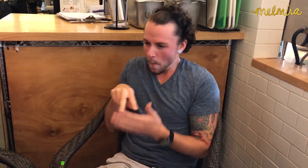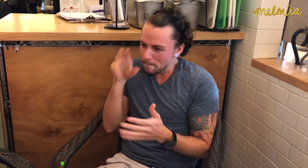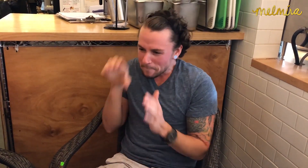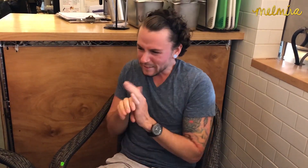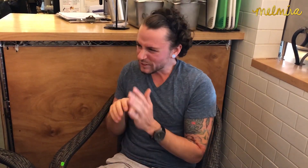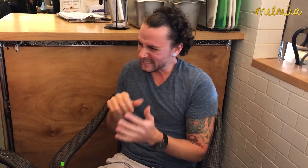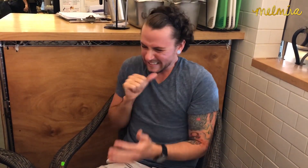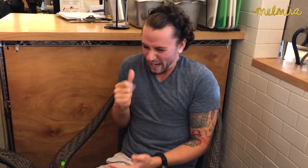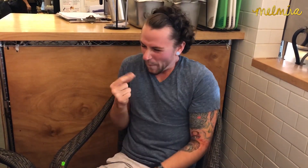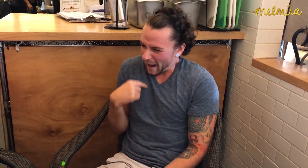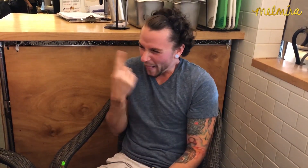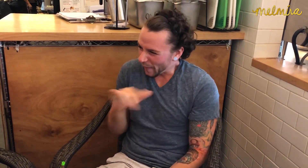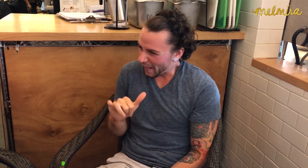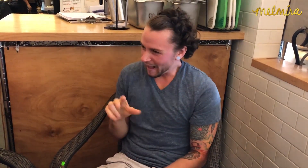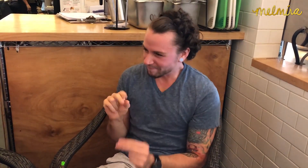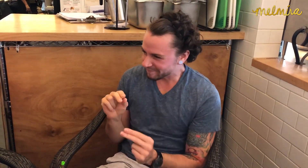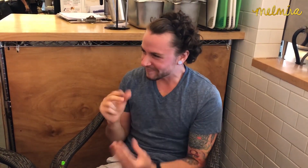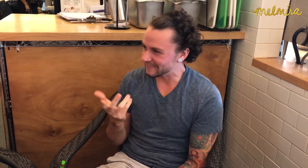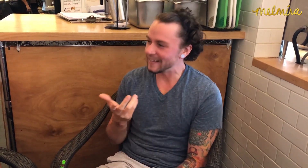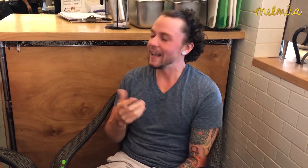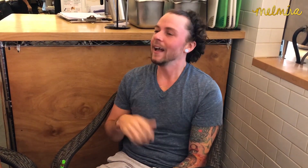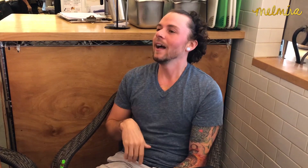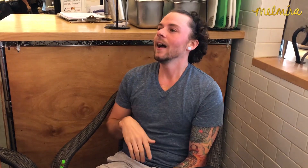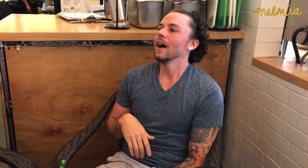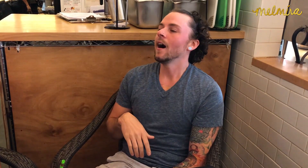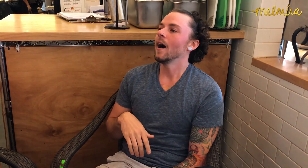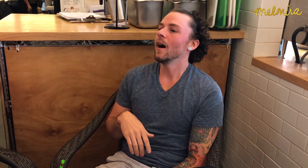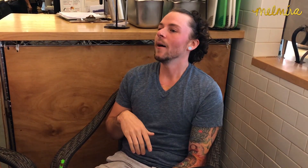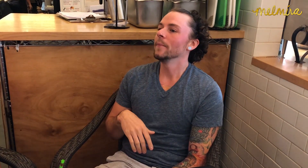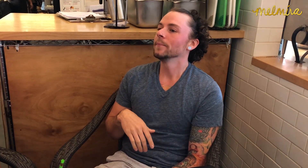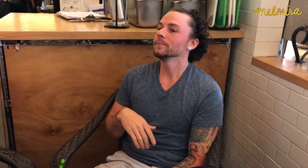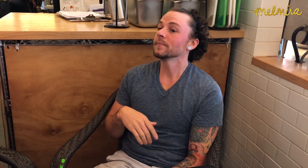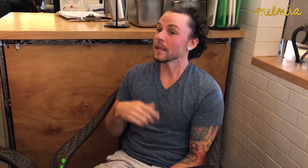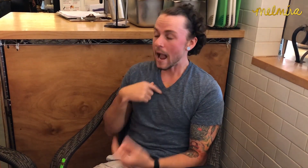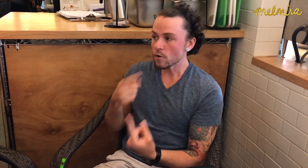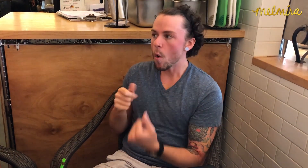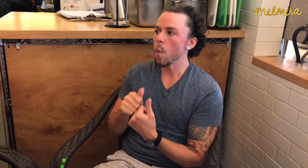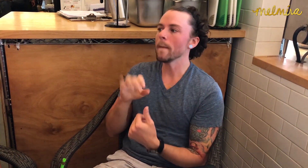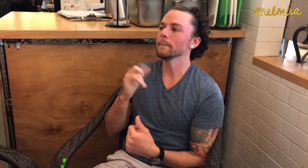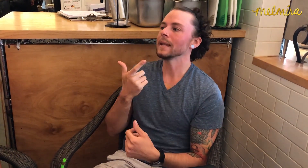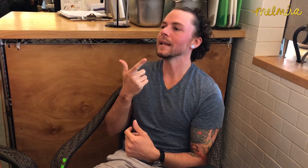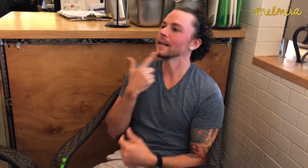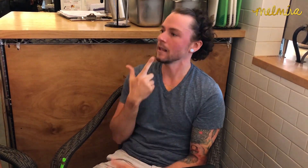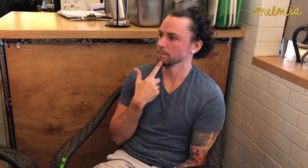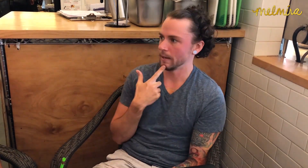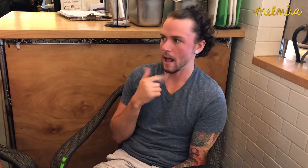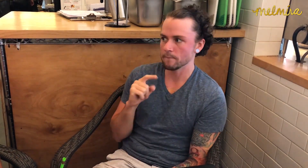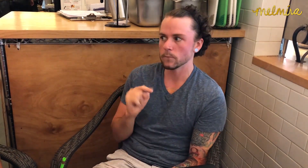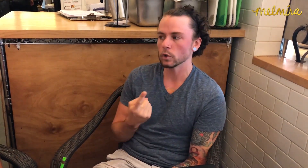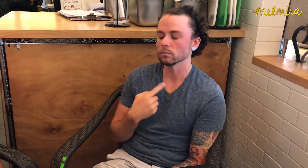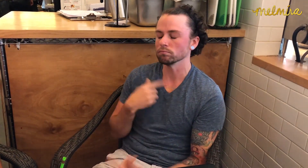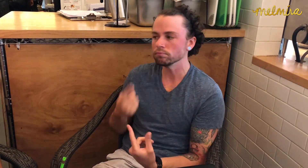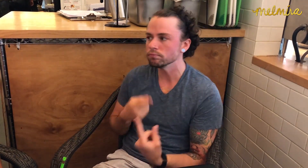I would look at pictures of me and I would think that they don't capture my true self. I struggled with being a lesbian, at first.